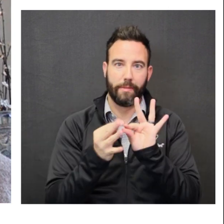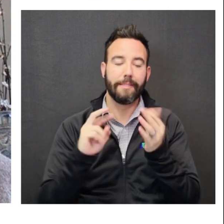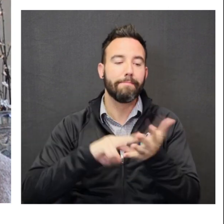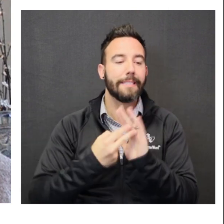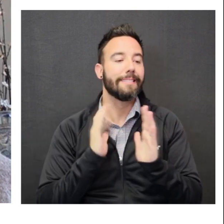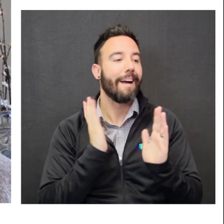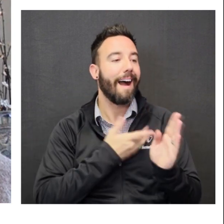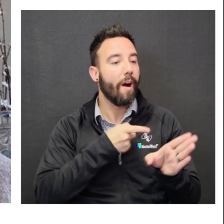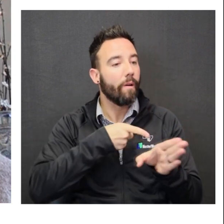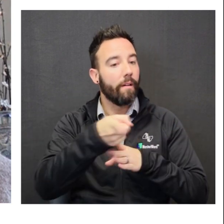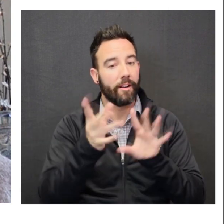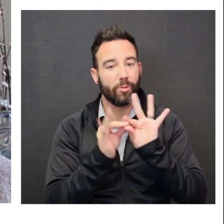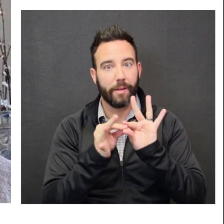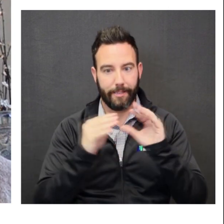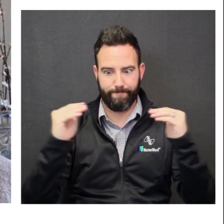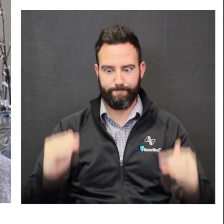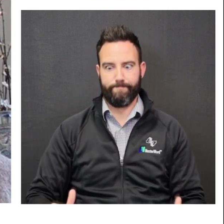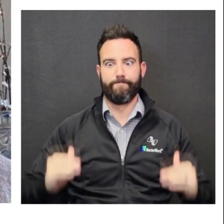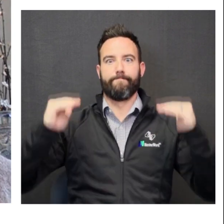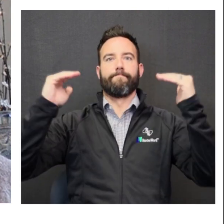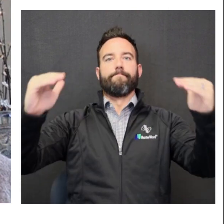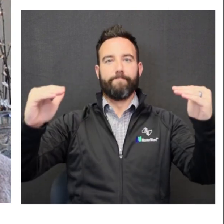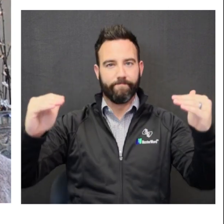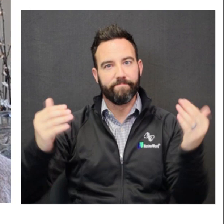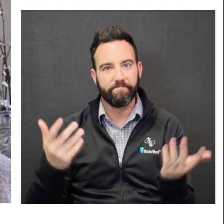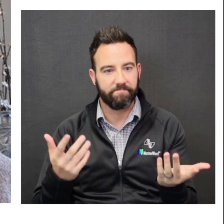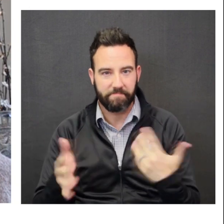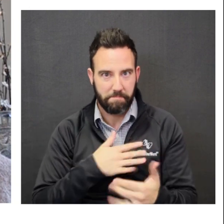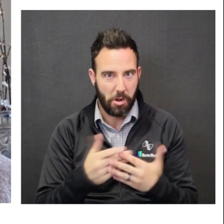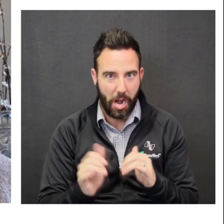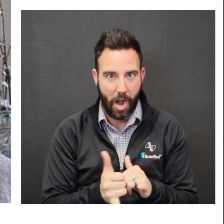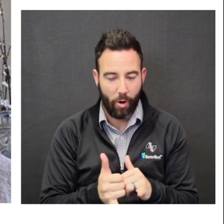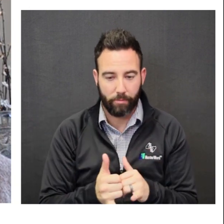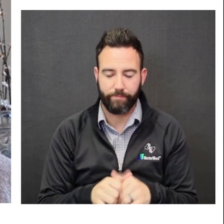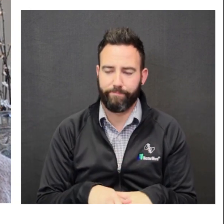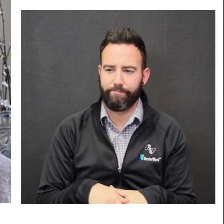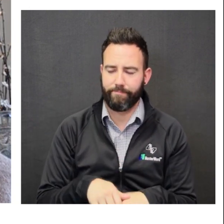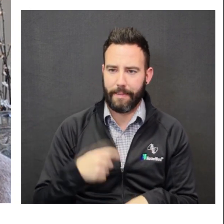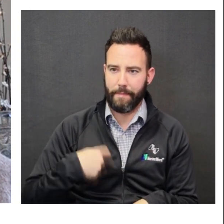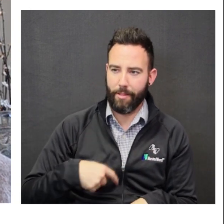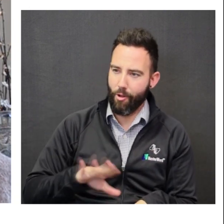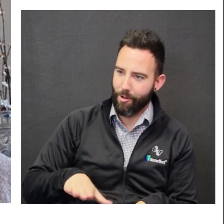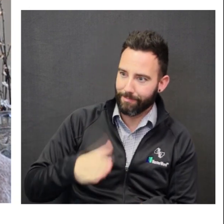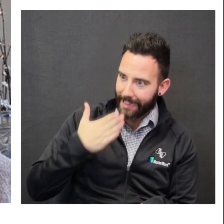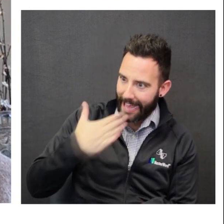So to raise up our field however we can. Great, amazing. Thank you for all your work.